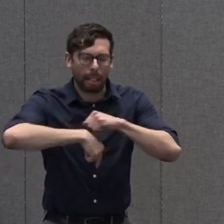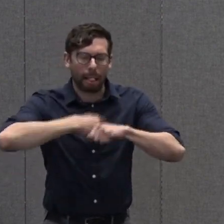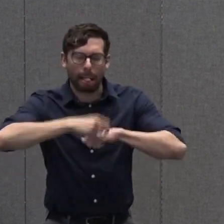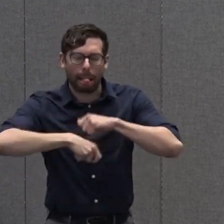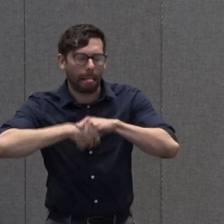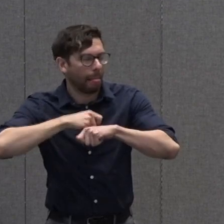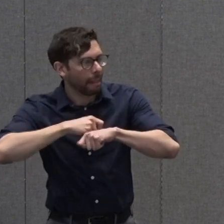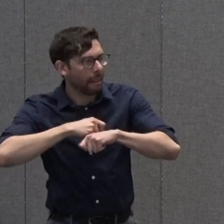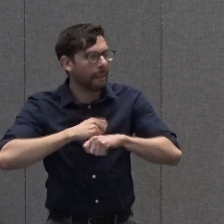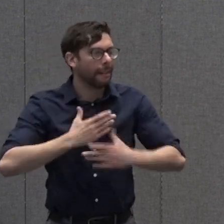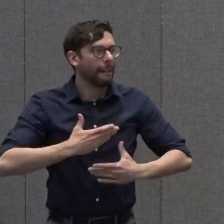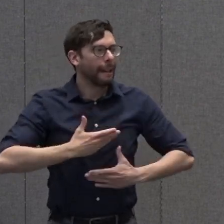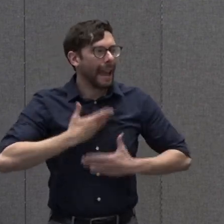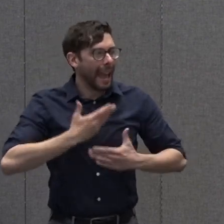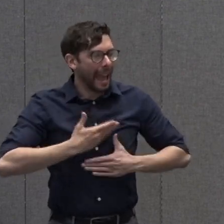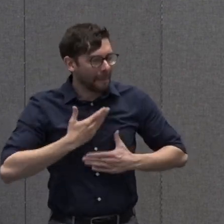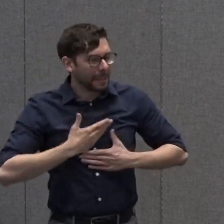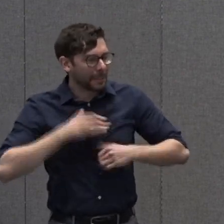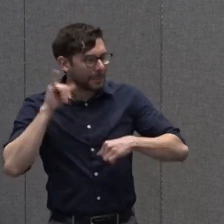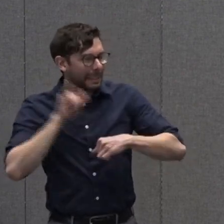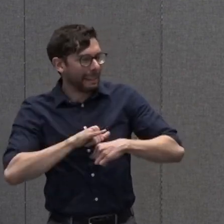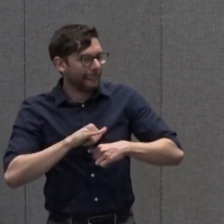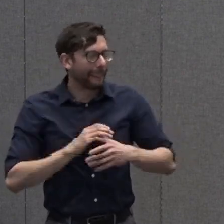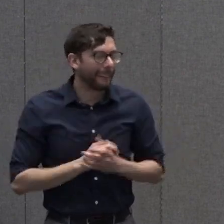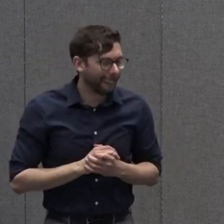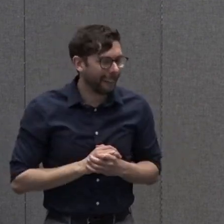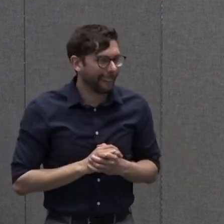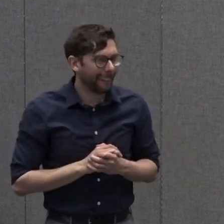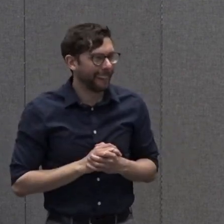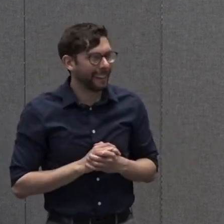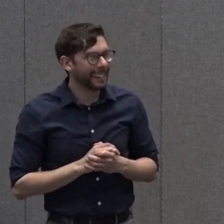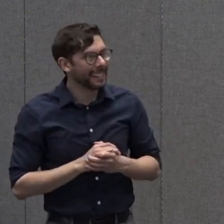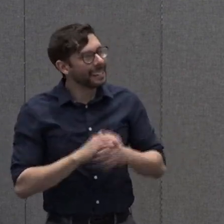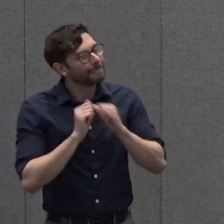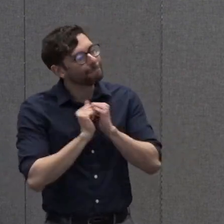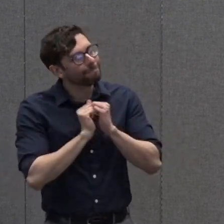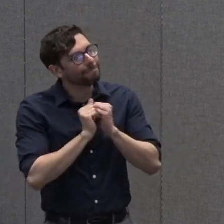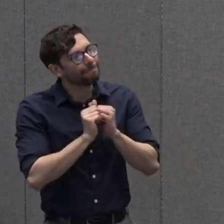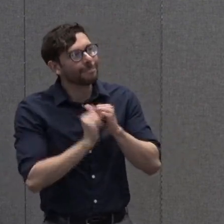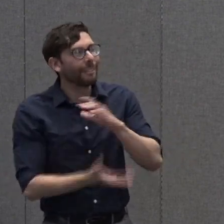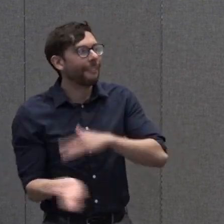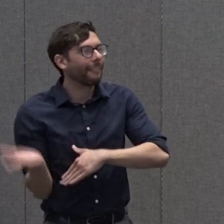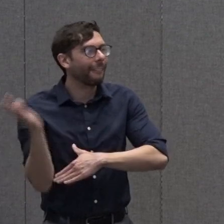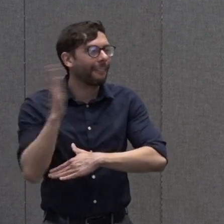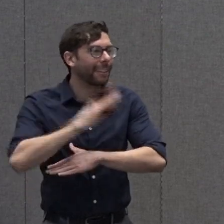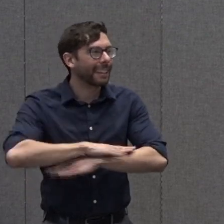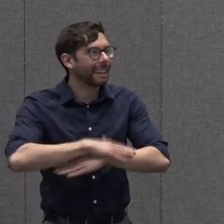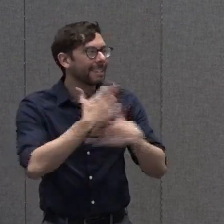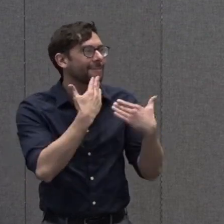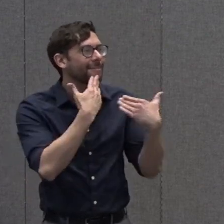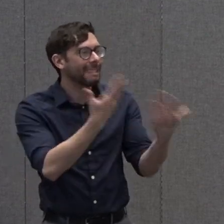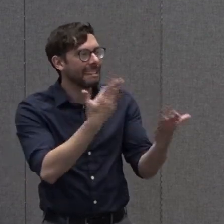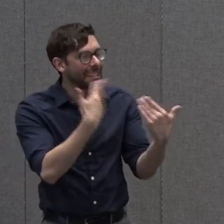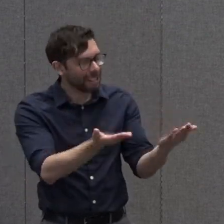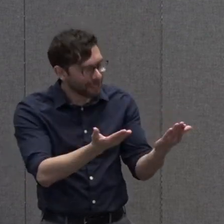very happy to stay right where she is, and just stay with me all day. So, thank you so much for being with us today.